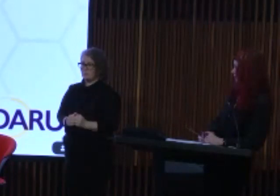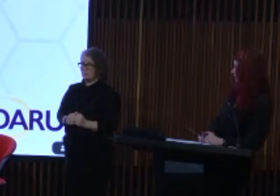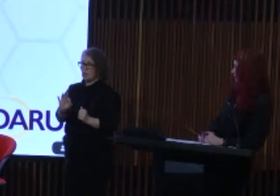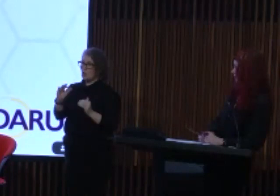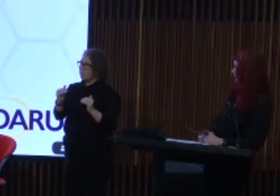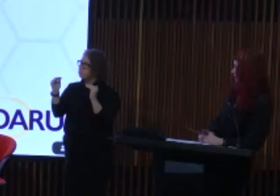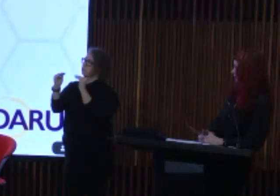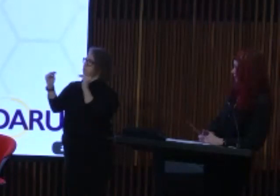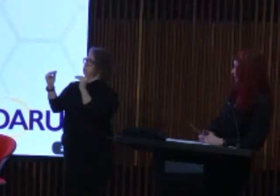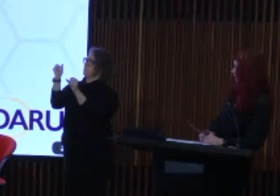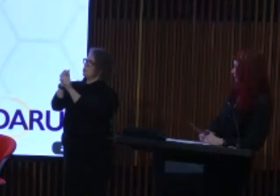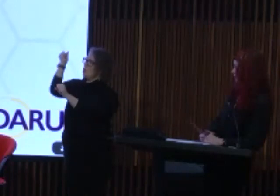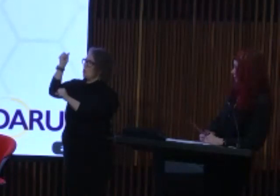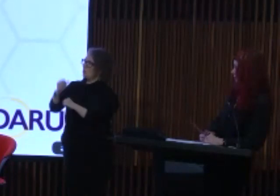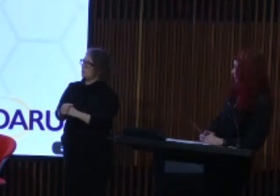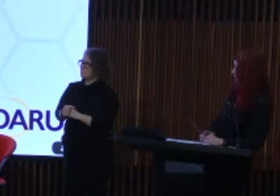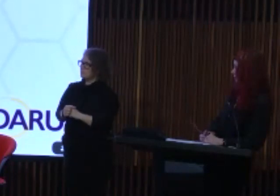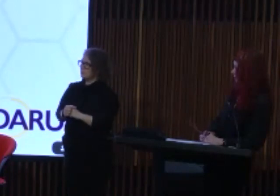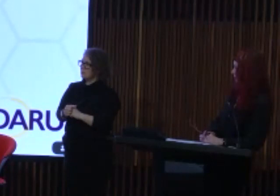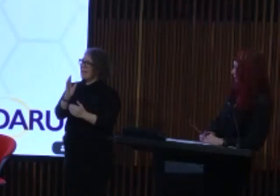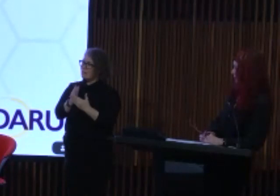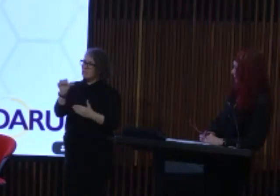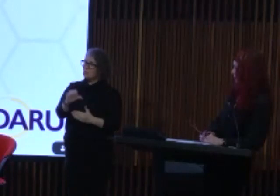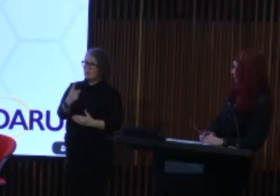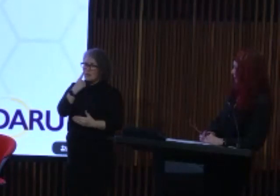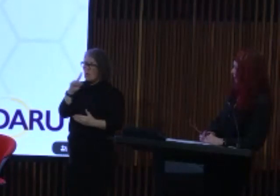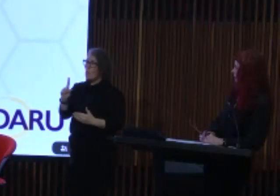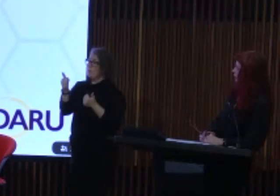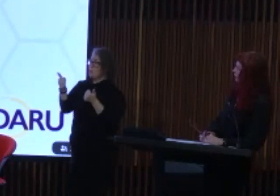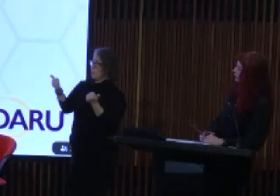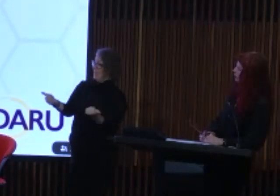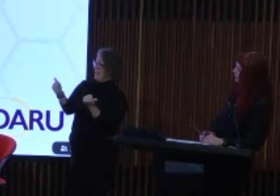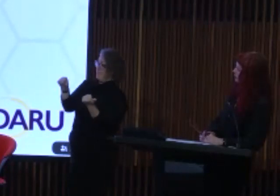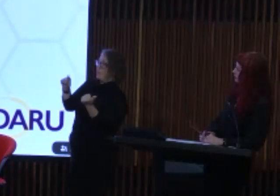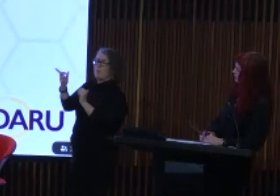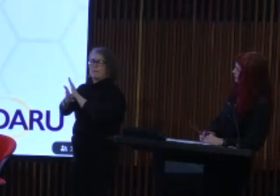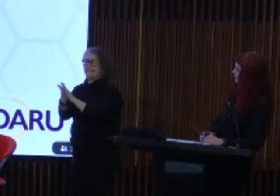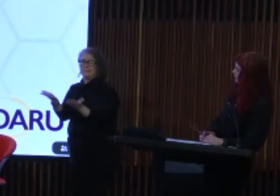as opposed to looking at what good enough really means. And one thing that I kind